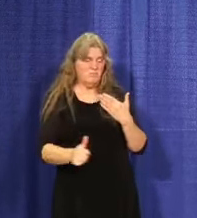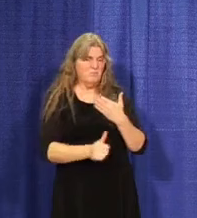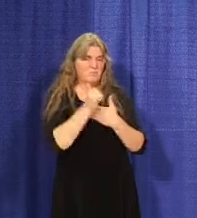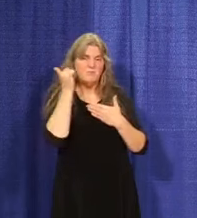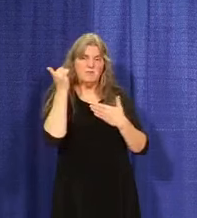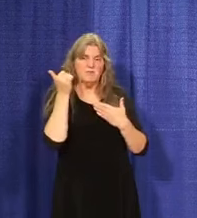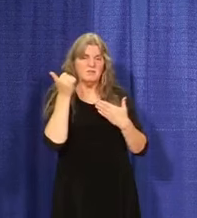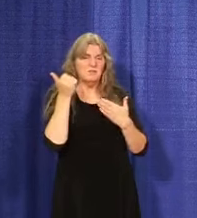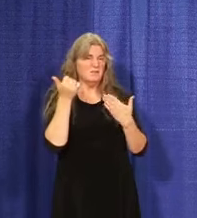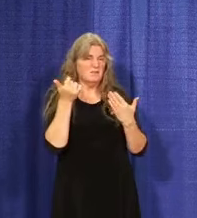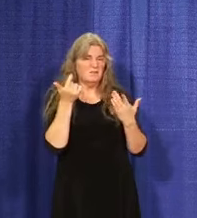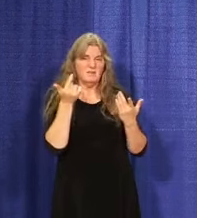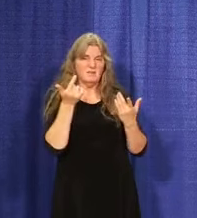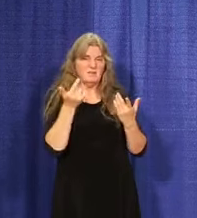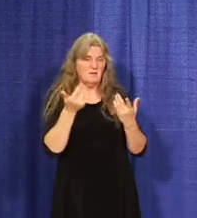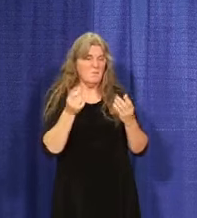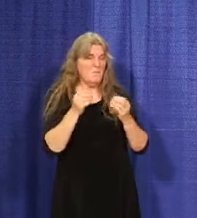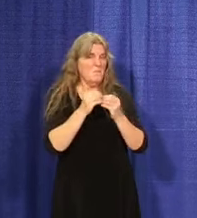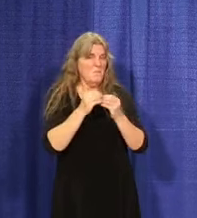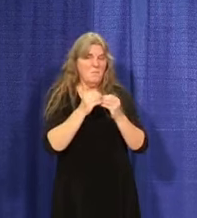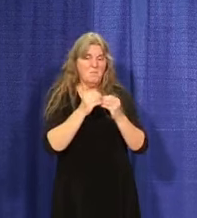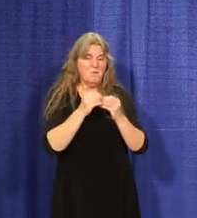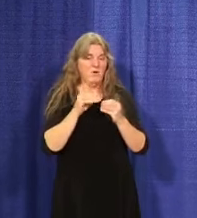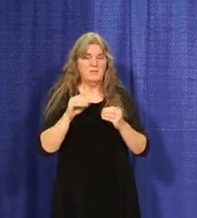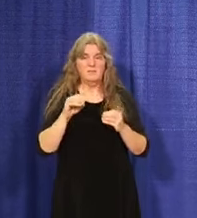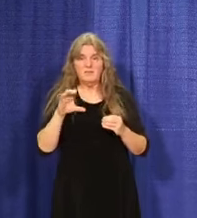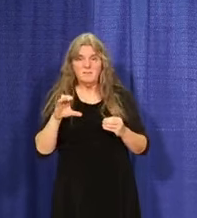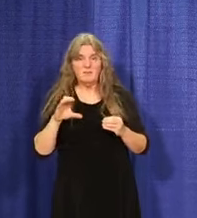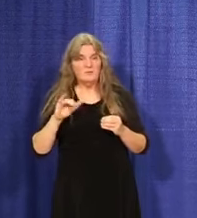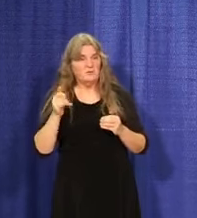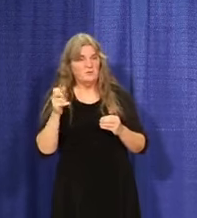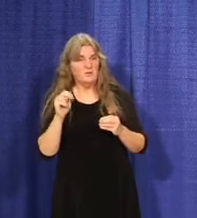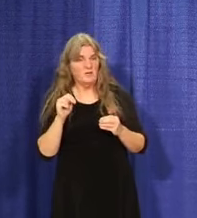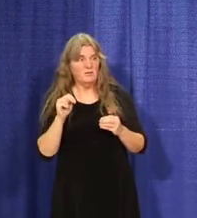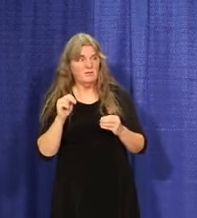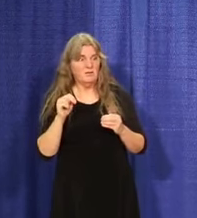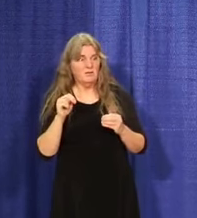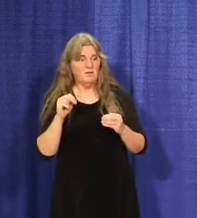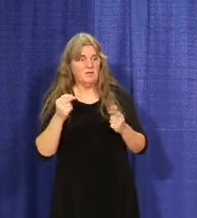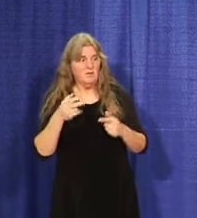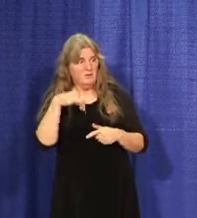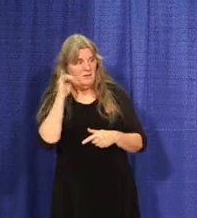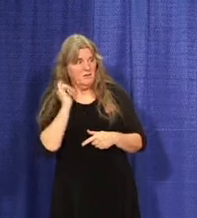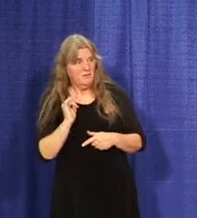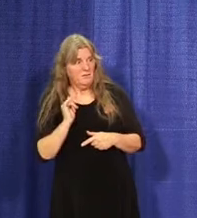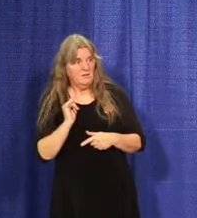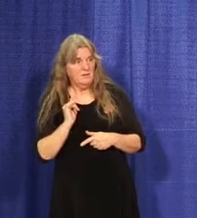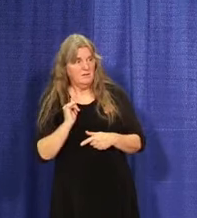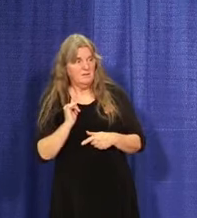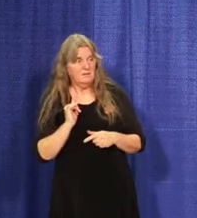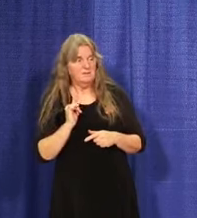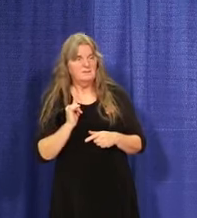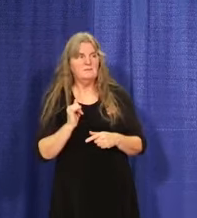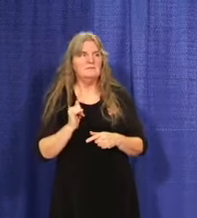might increase in December, January, and you going?